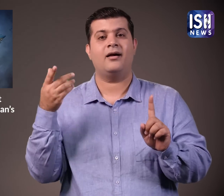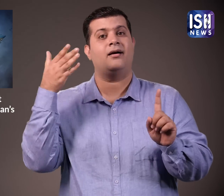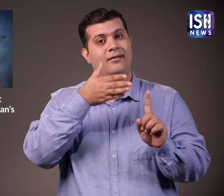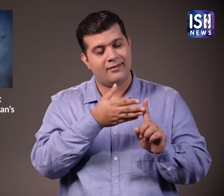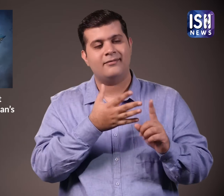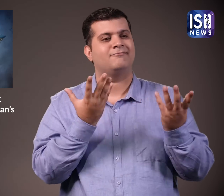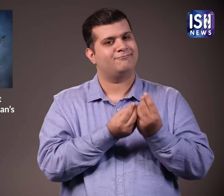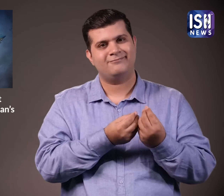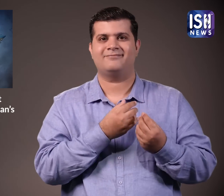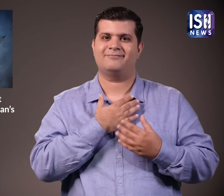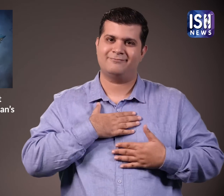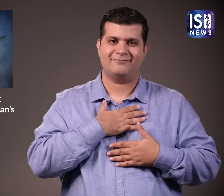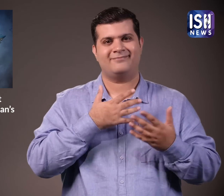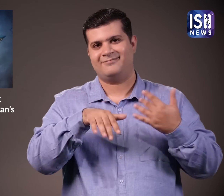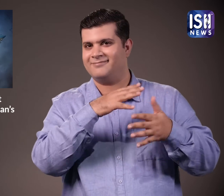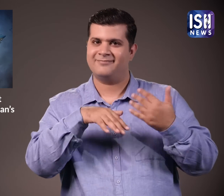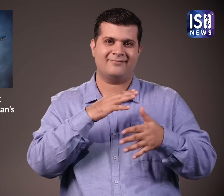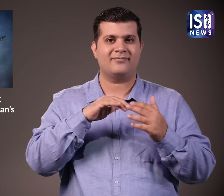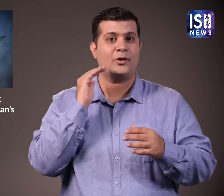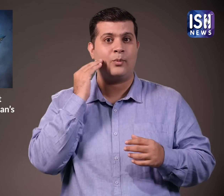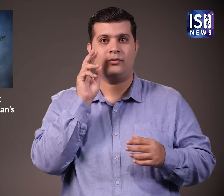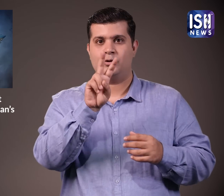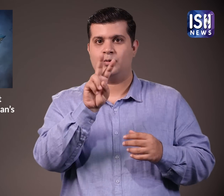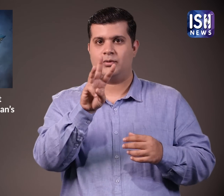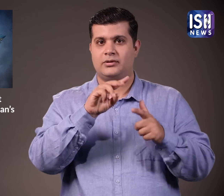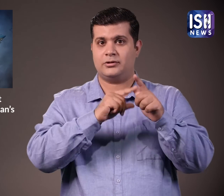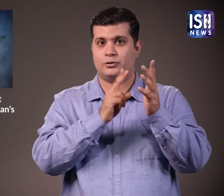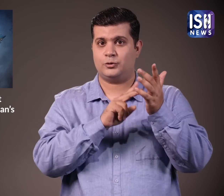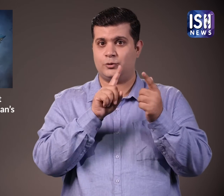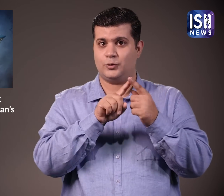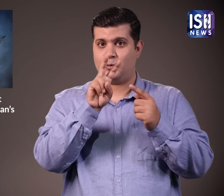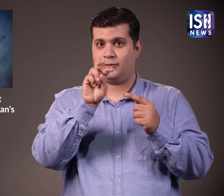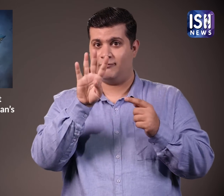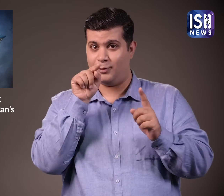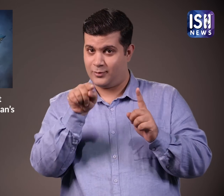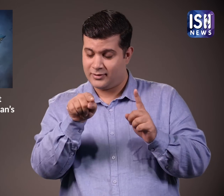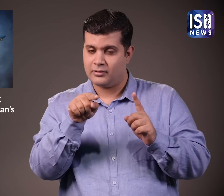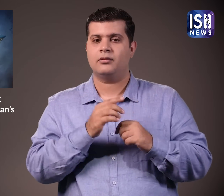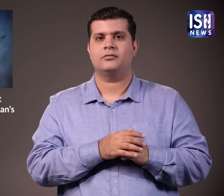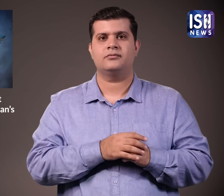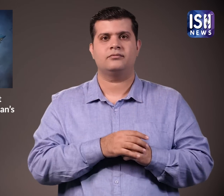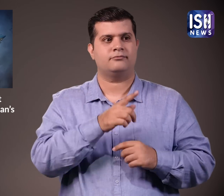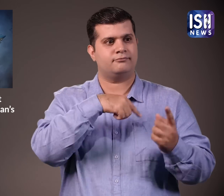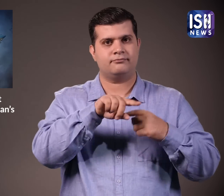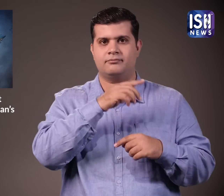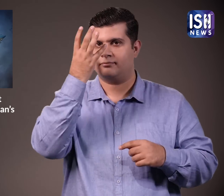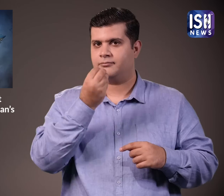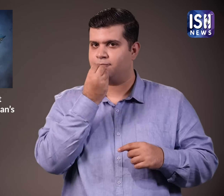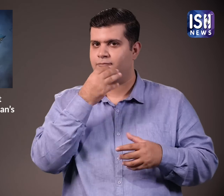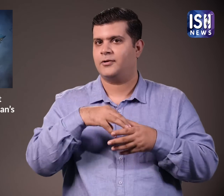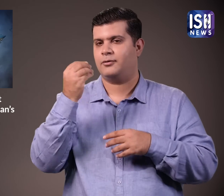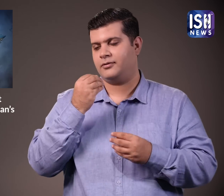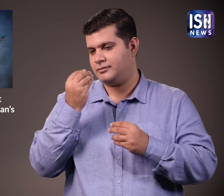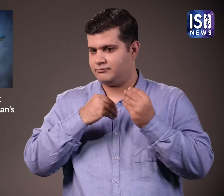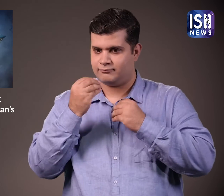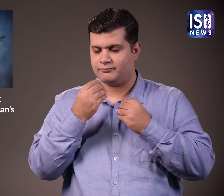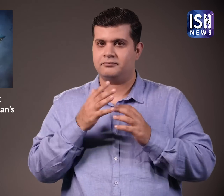All 3 went out for dinner together on the night of 23rd June 2024.